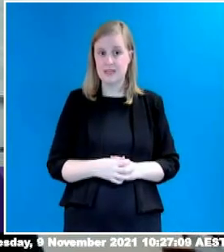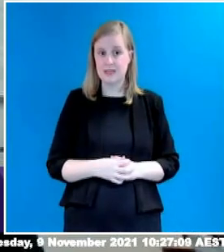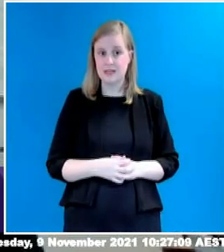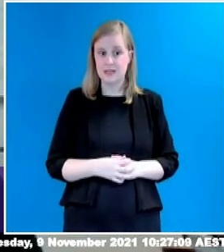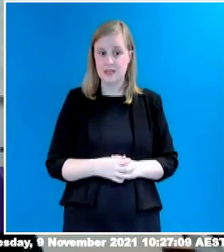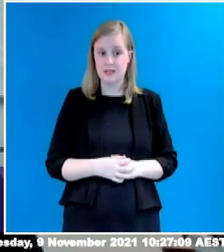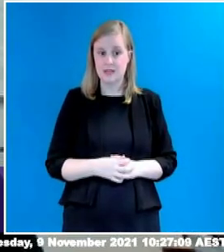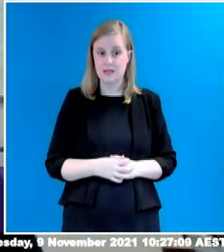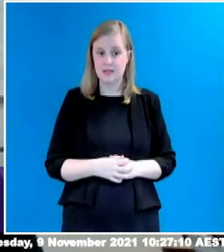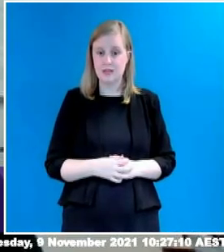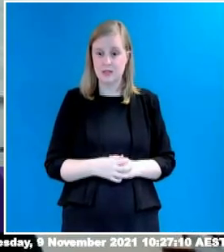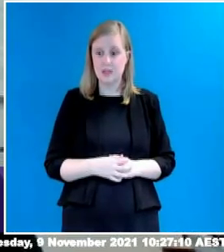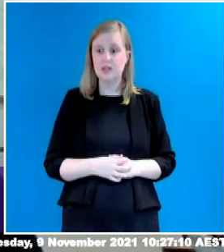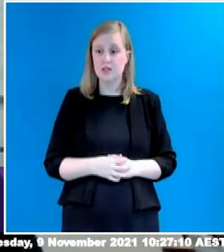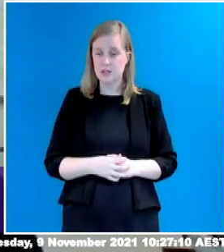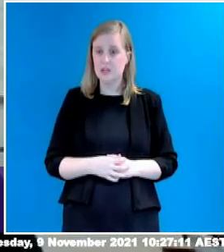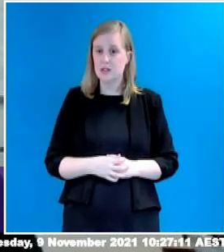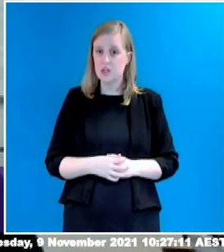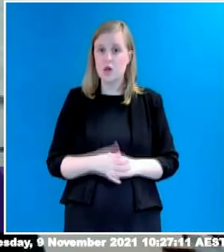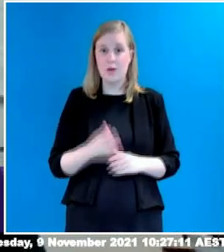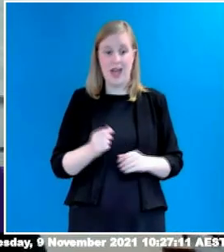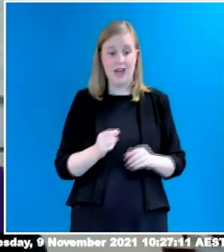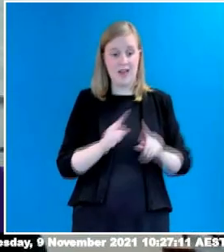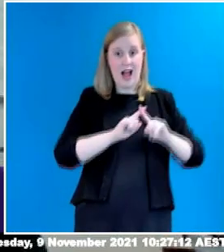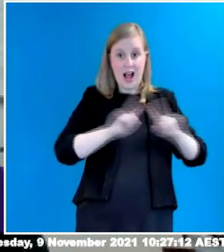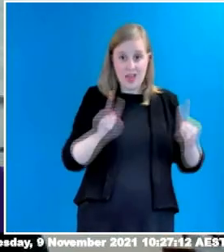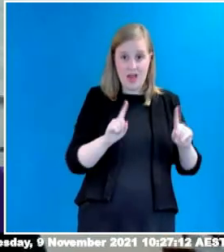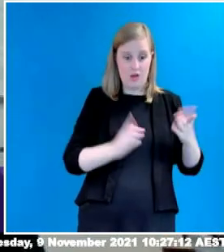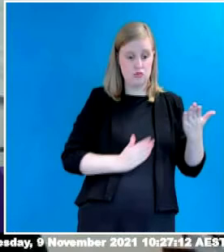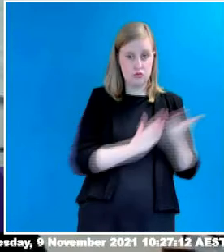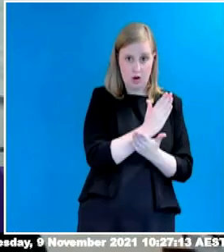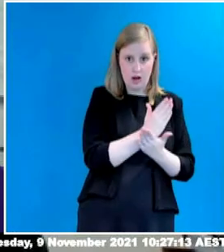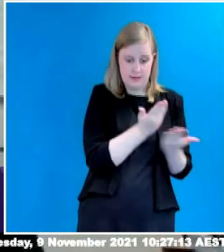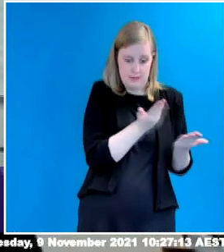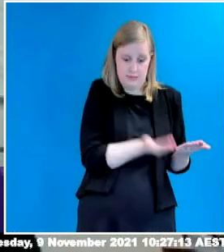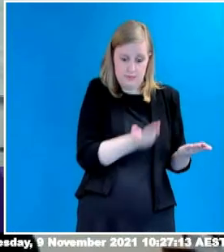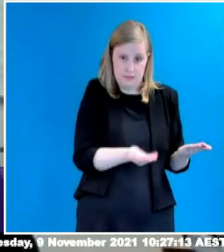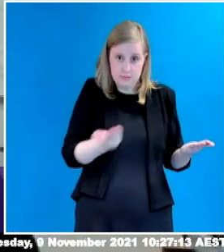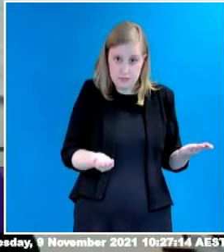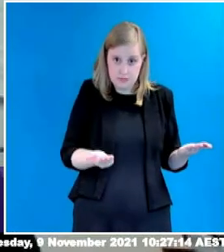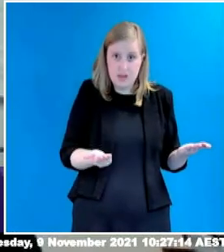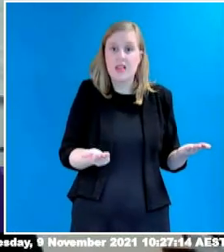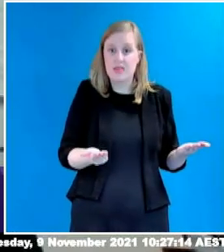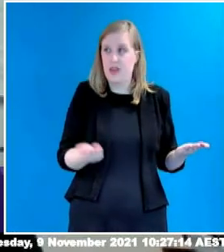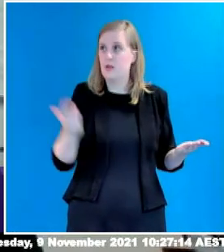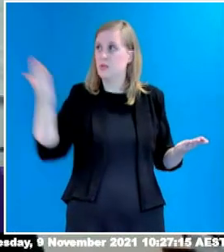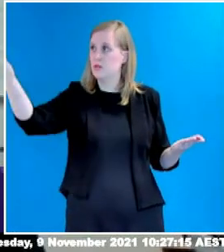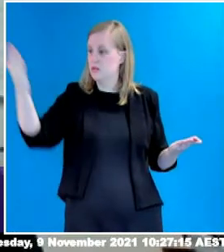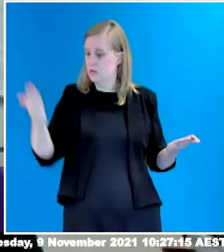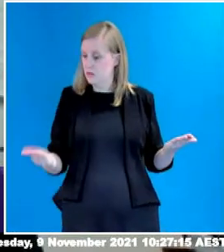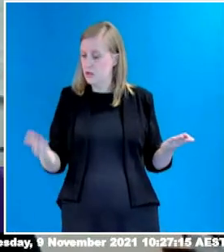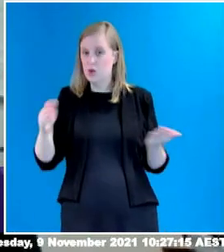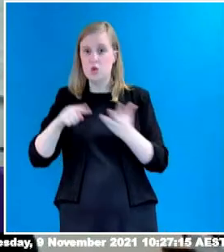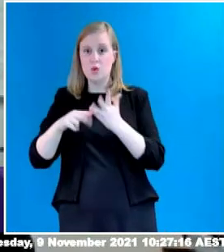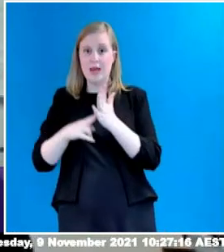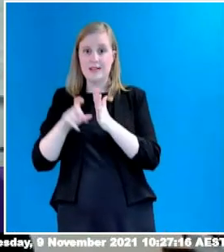certainly part of the ongoing conversation that we have in using it to articulate what the Discrimination Act means or what some of these other